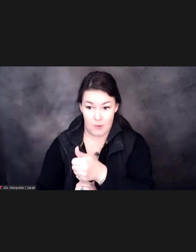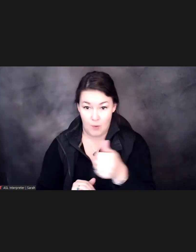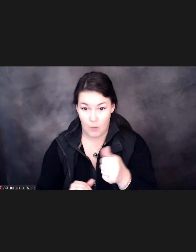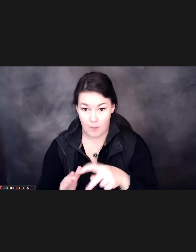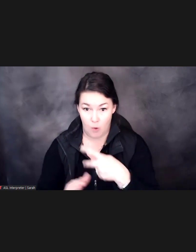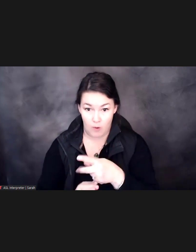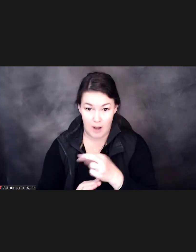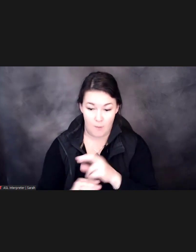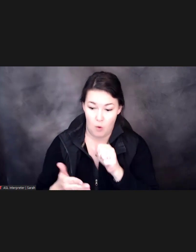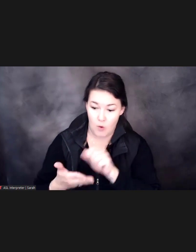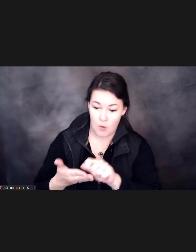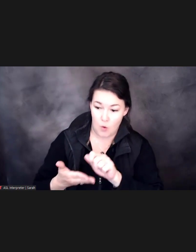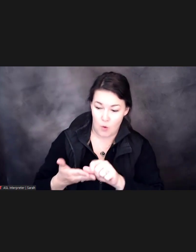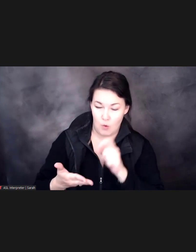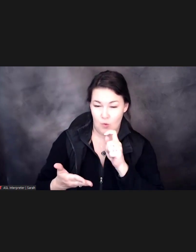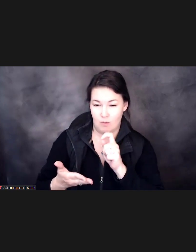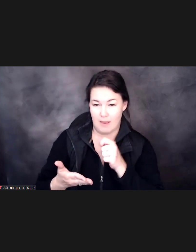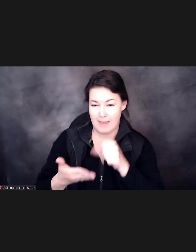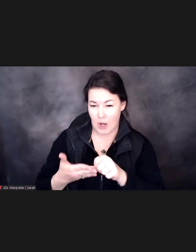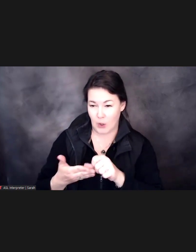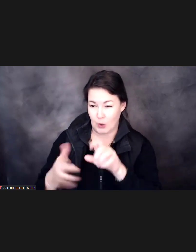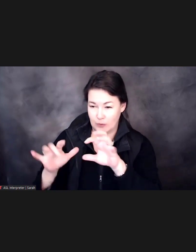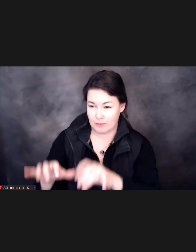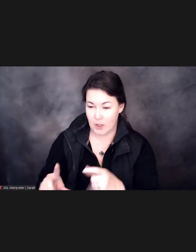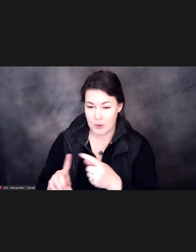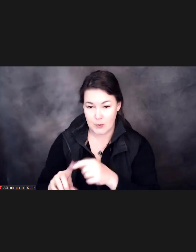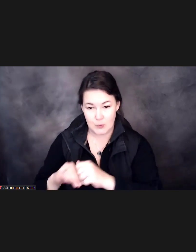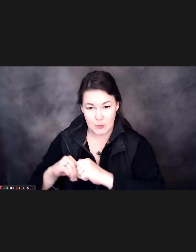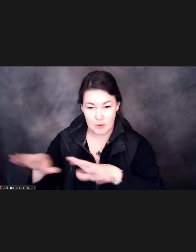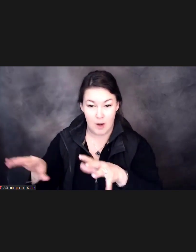something or to write a letter to parents about your screening